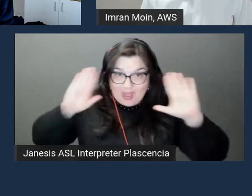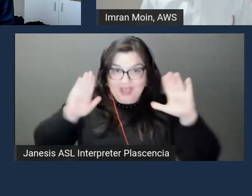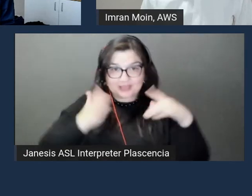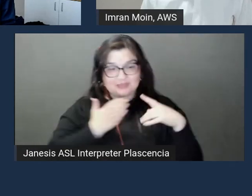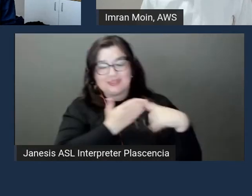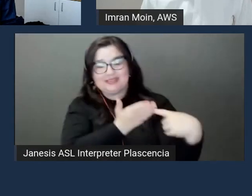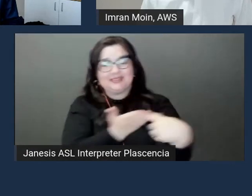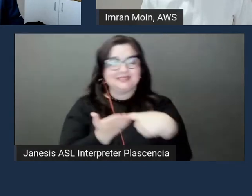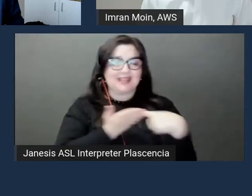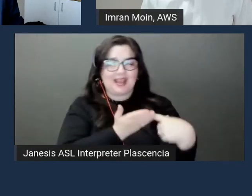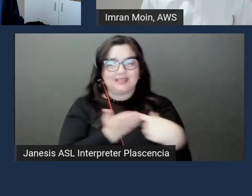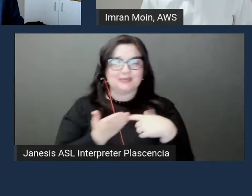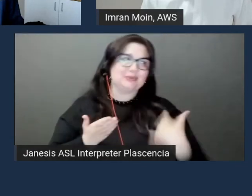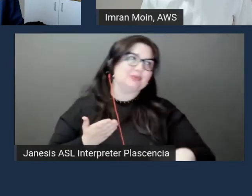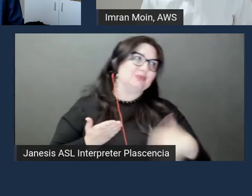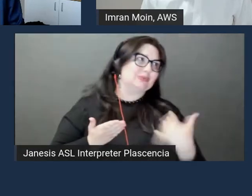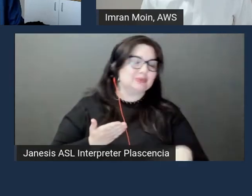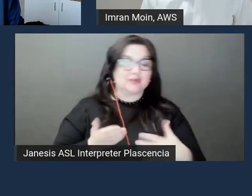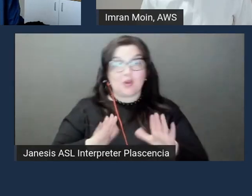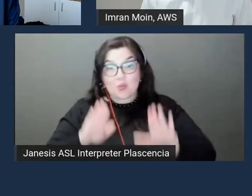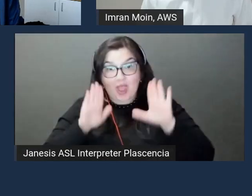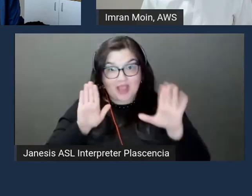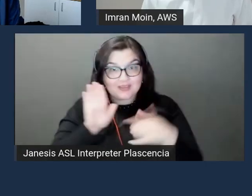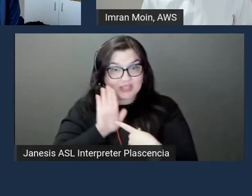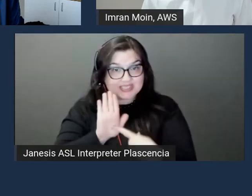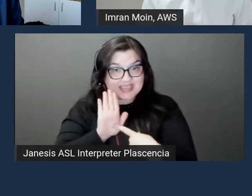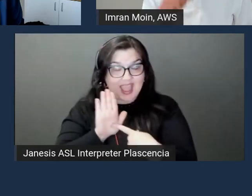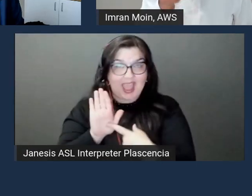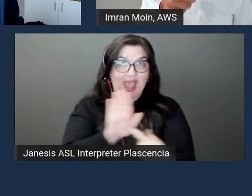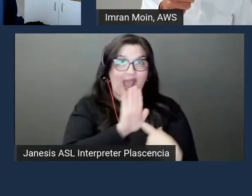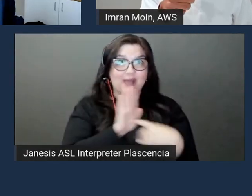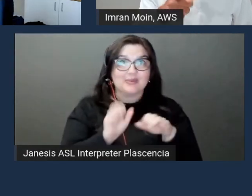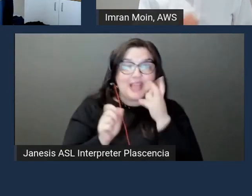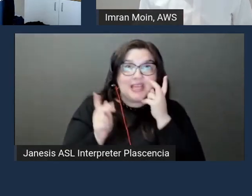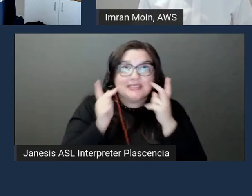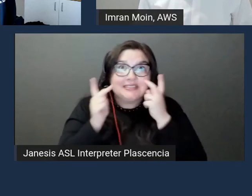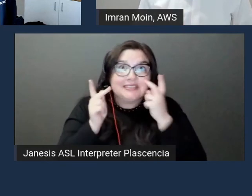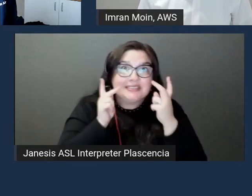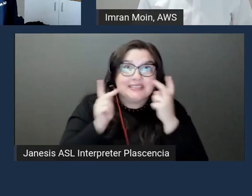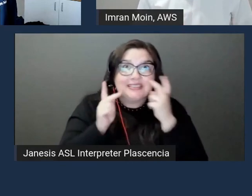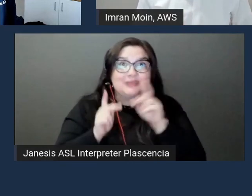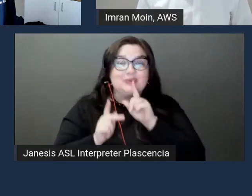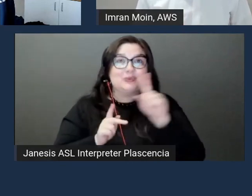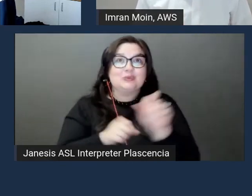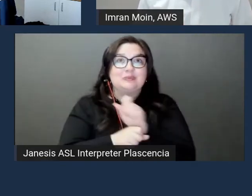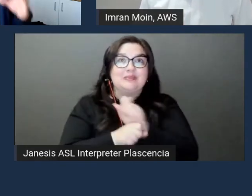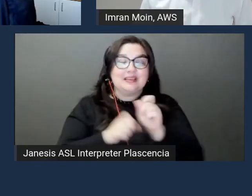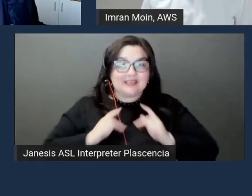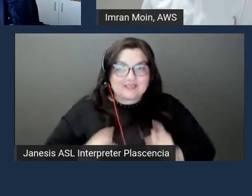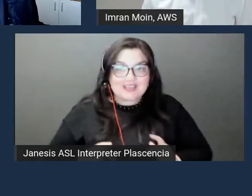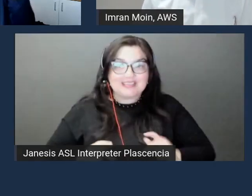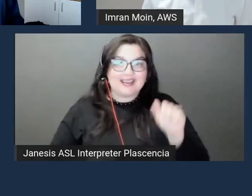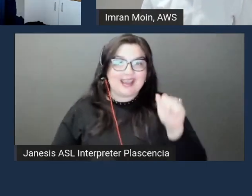It was a wonderful demo, first of all. So everybody likes to see this very physical, and then we got Amit to walk around and--